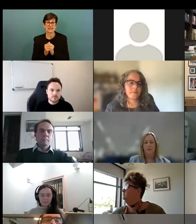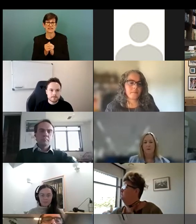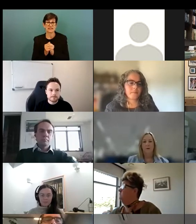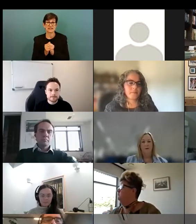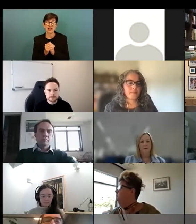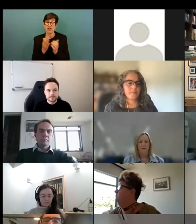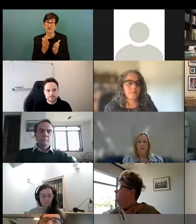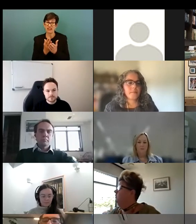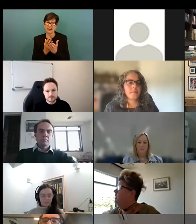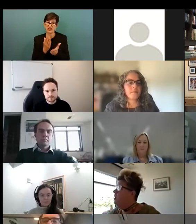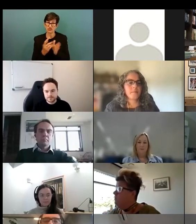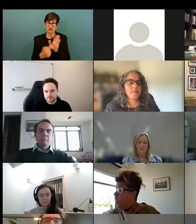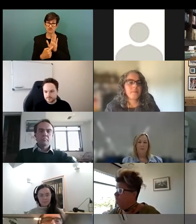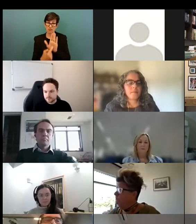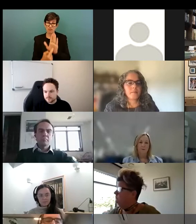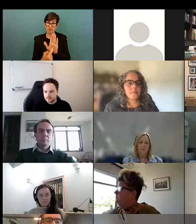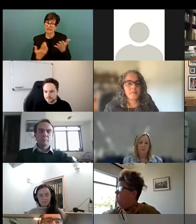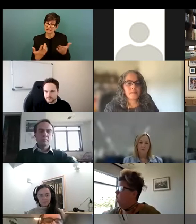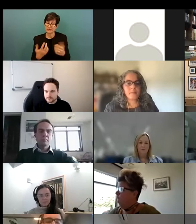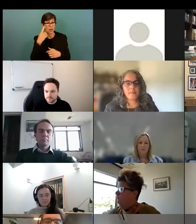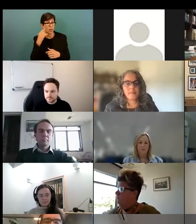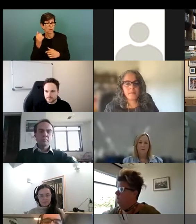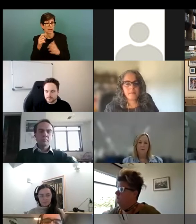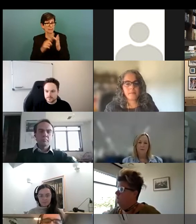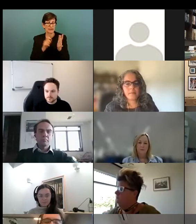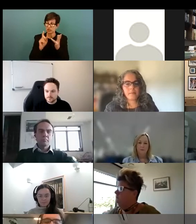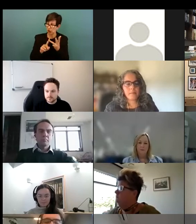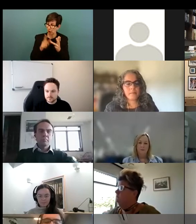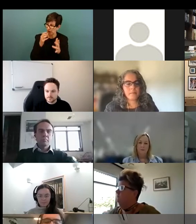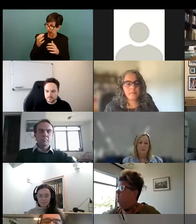with the numbers? I thought maybe Jo, if I could ask you to take that and maybe just